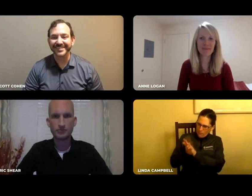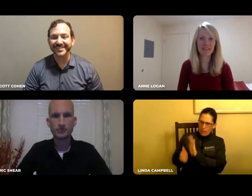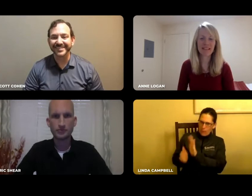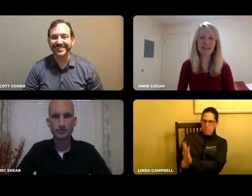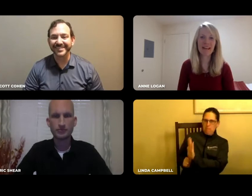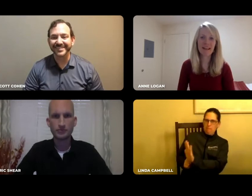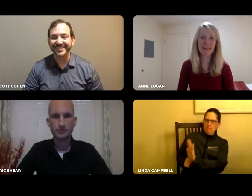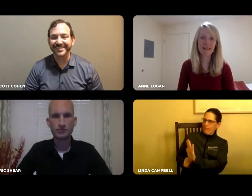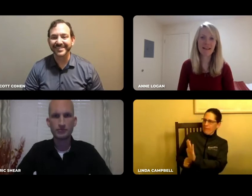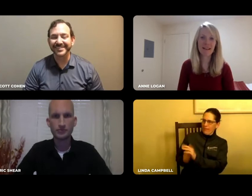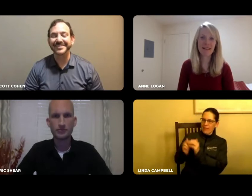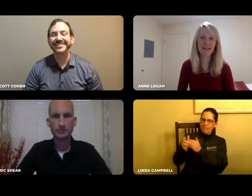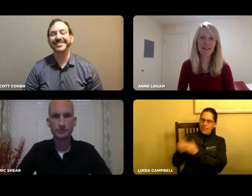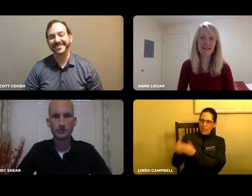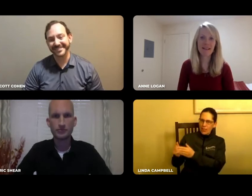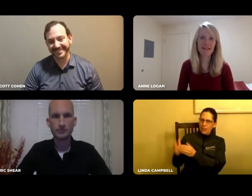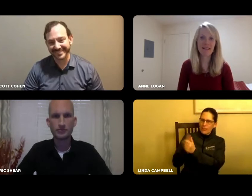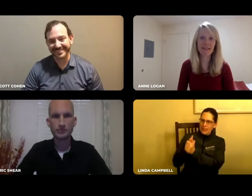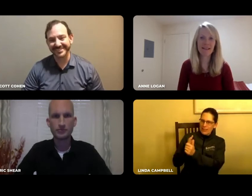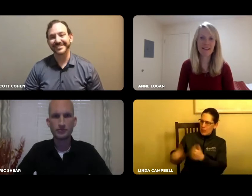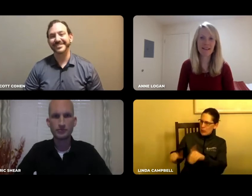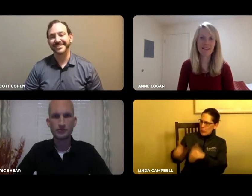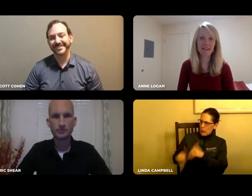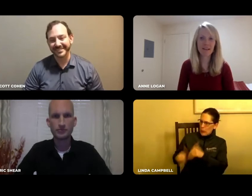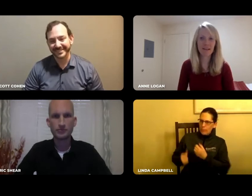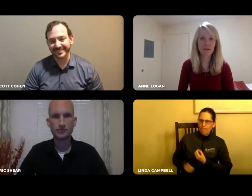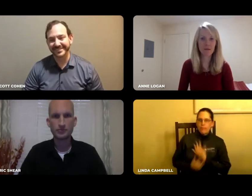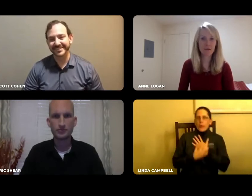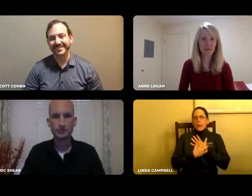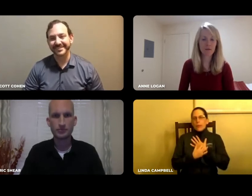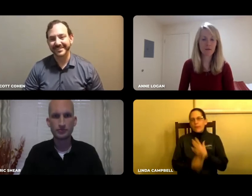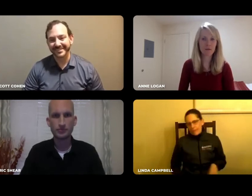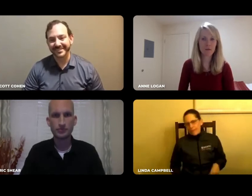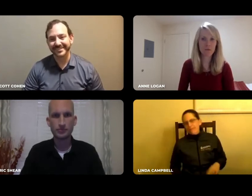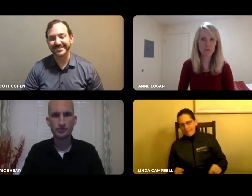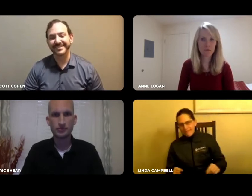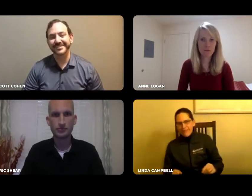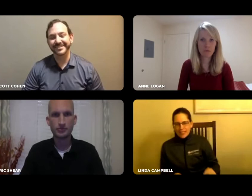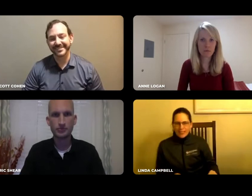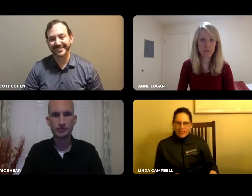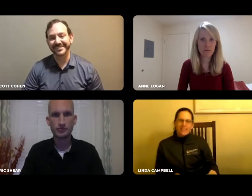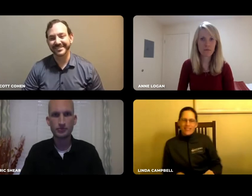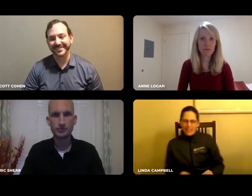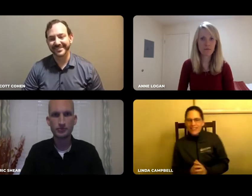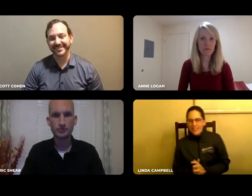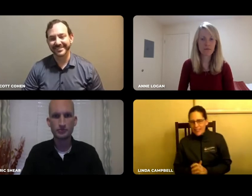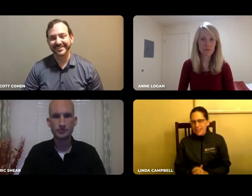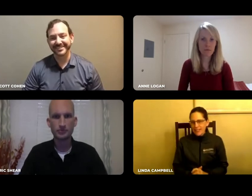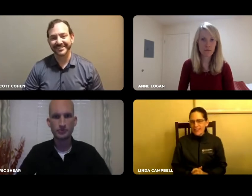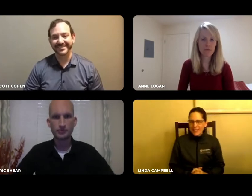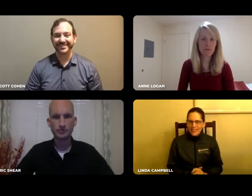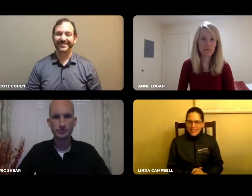These students' maturity and leadership is inspiring